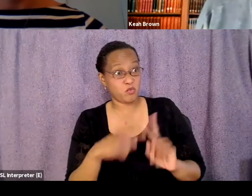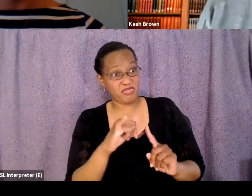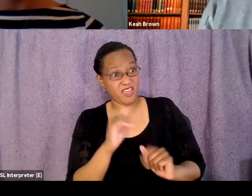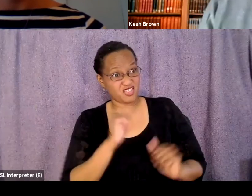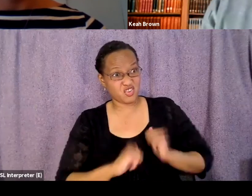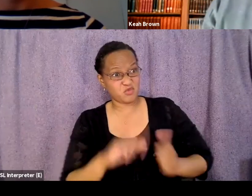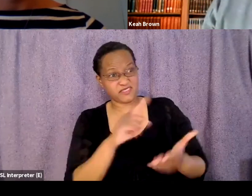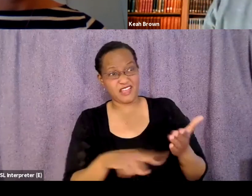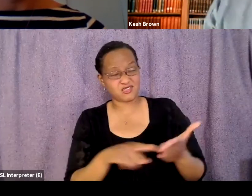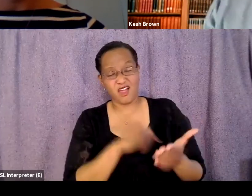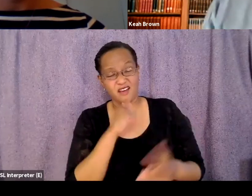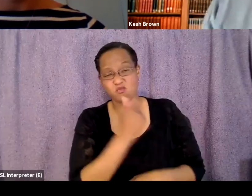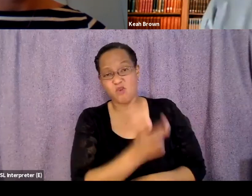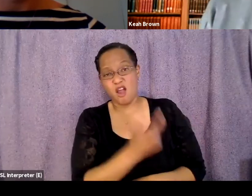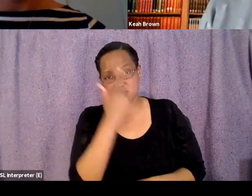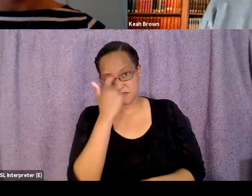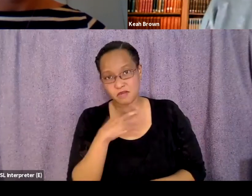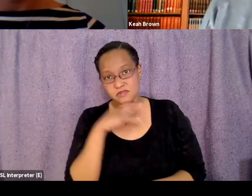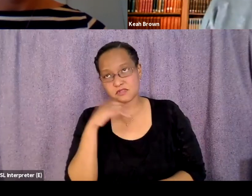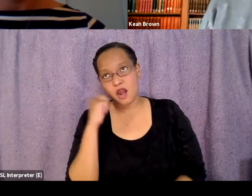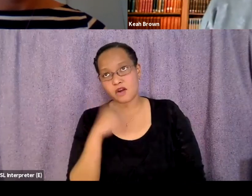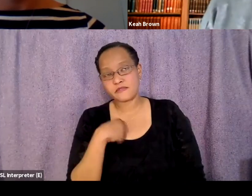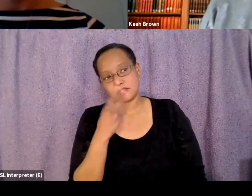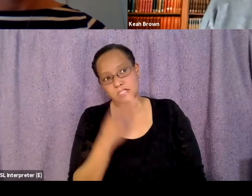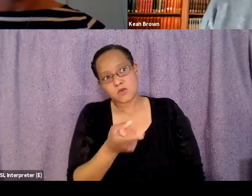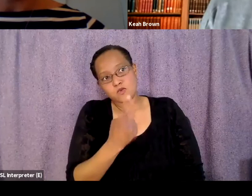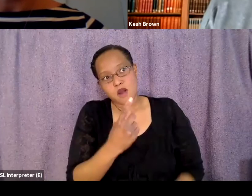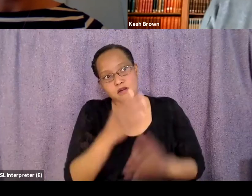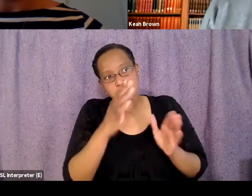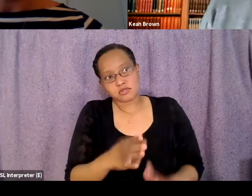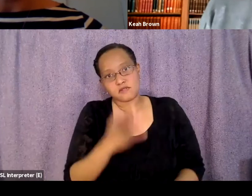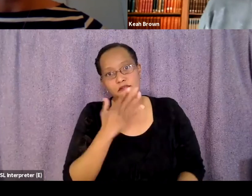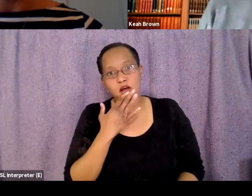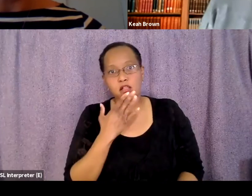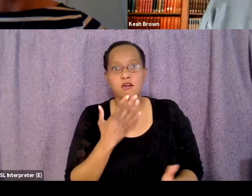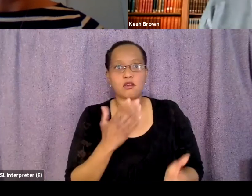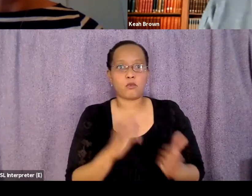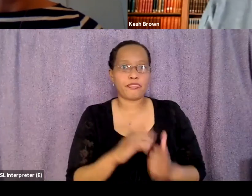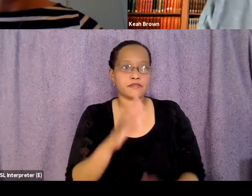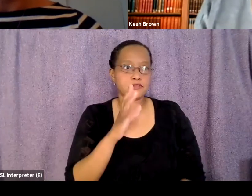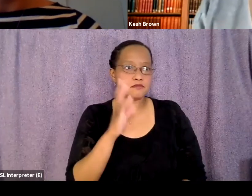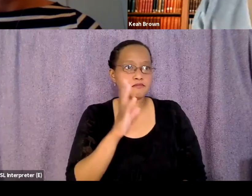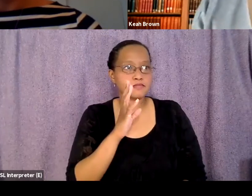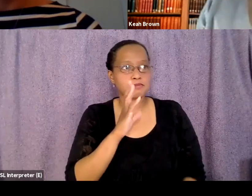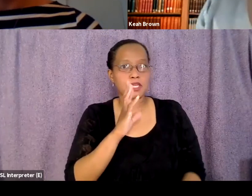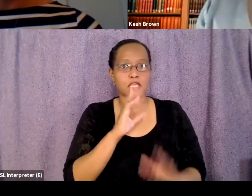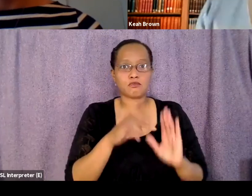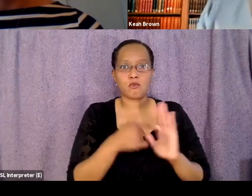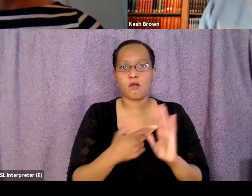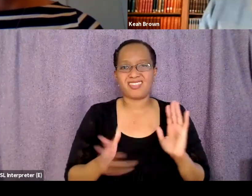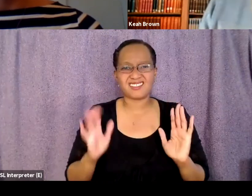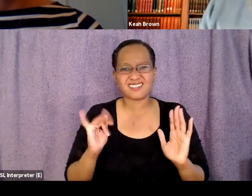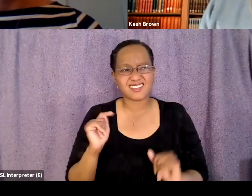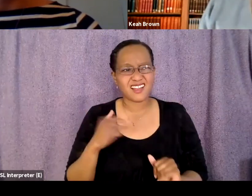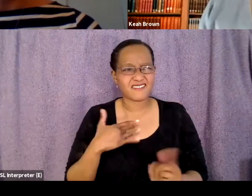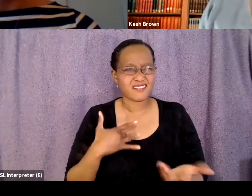Keah Brown: One person of color with a speaking role, and so I think for me whether it's your